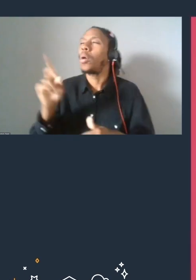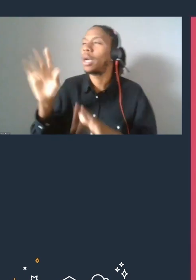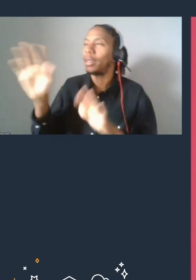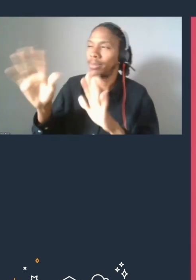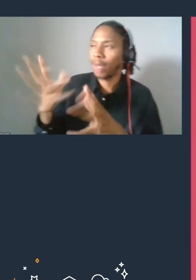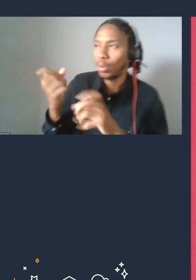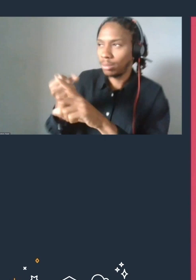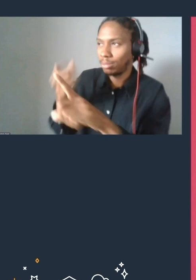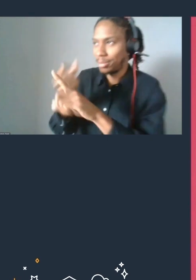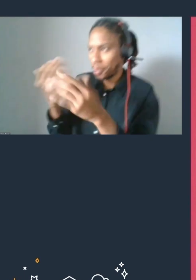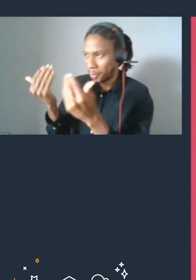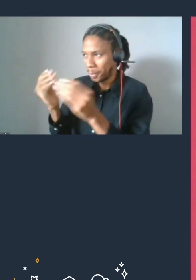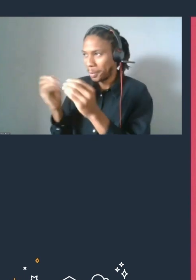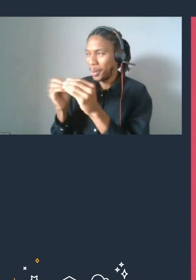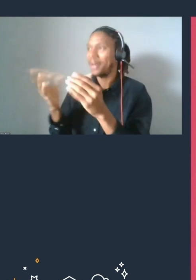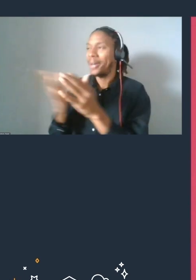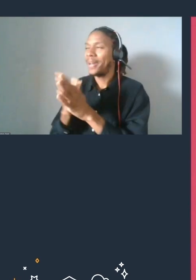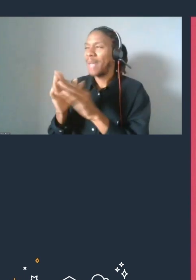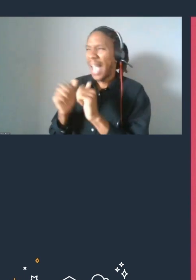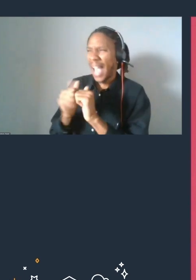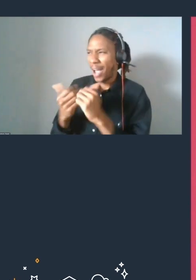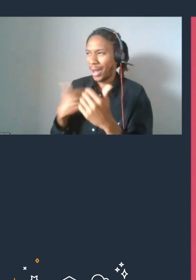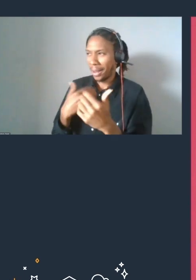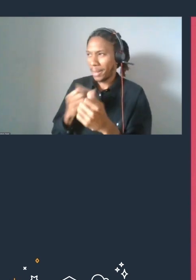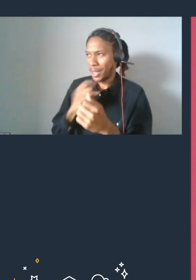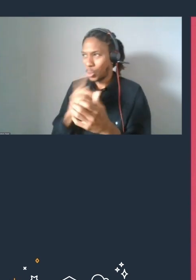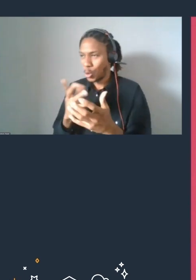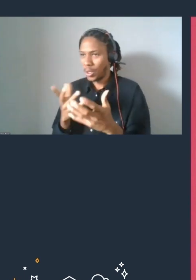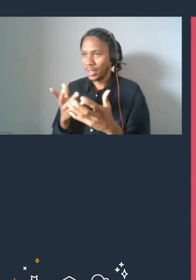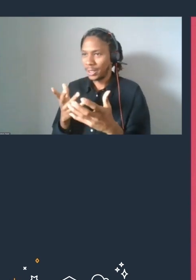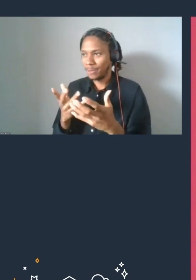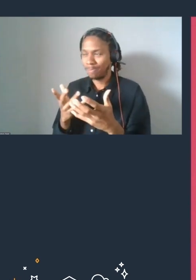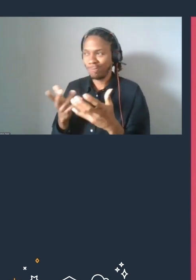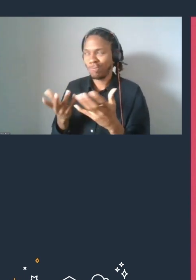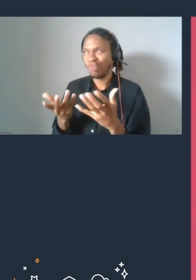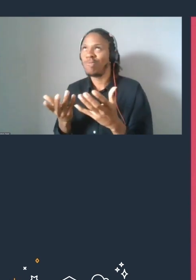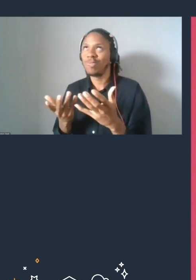How do I make sure that you say that in order to be able